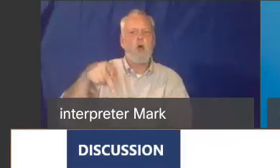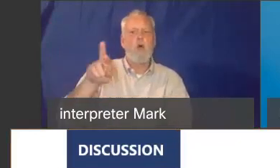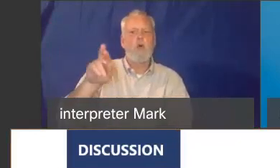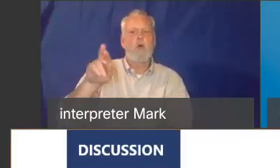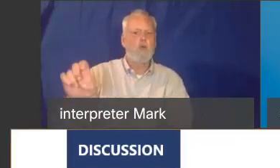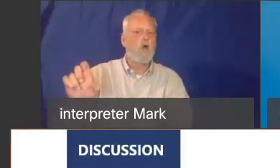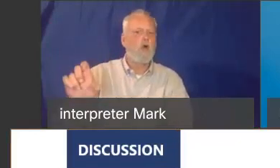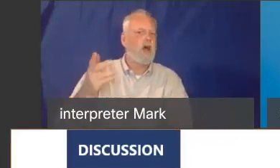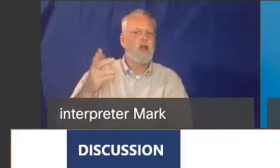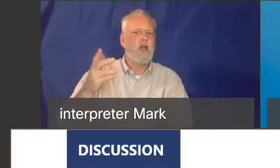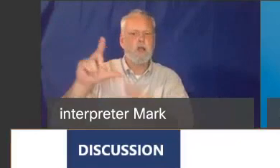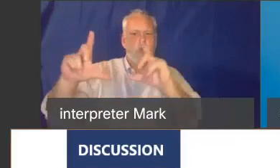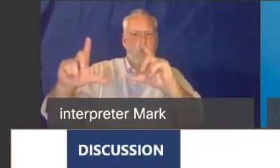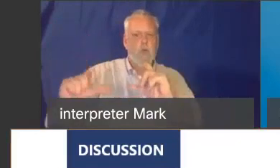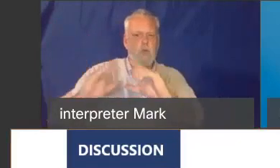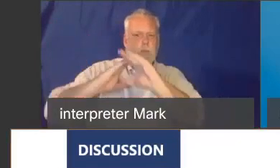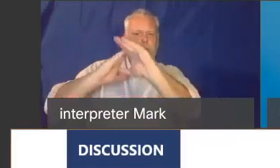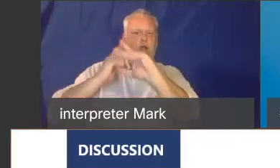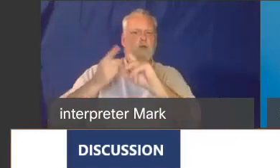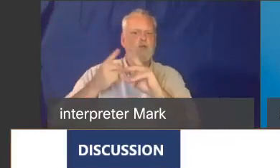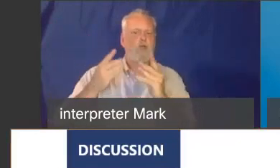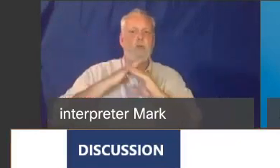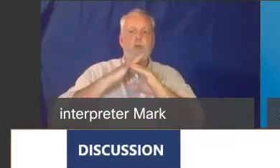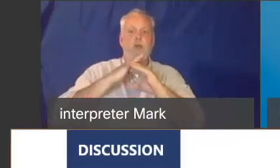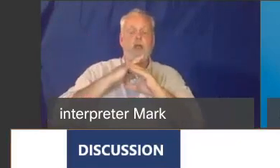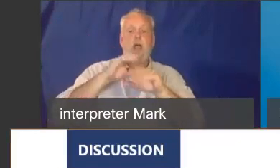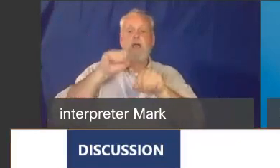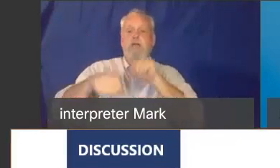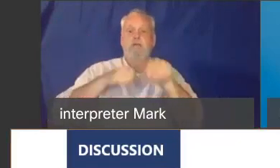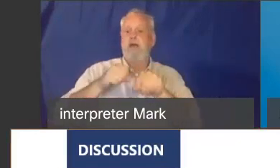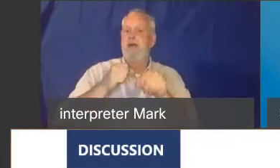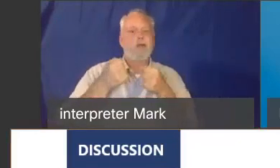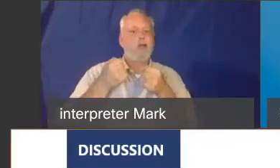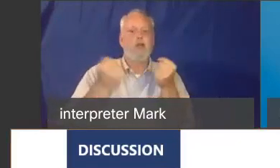Barriers to protect the cycle track and cars were speeding flipping.